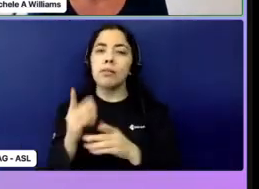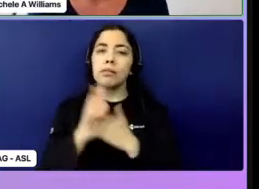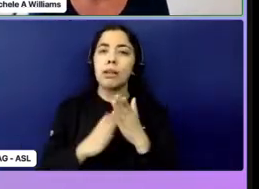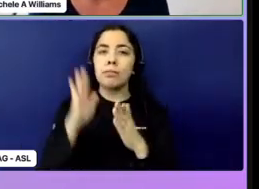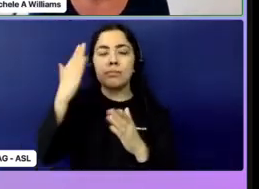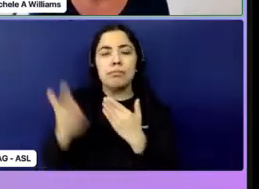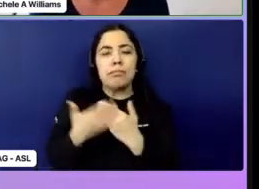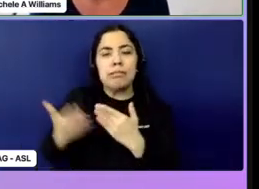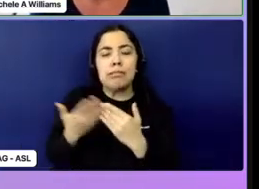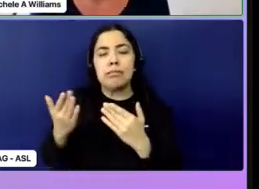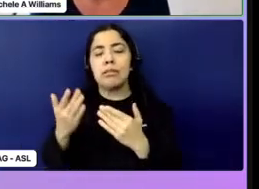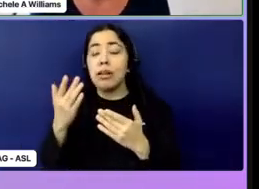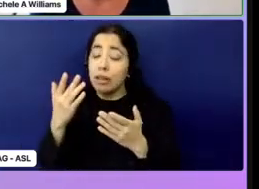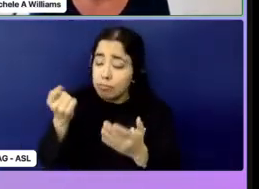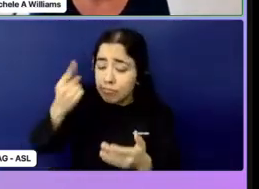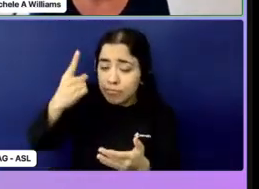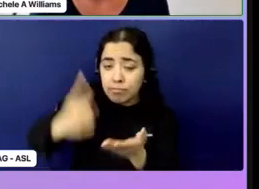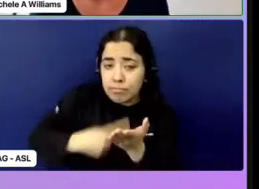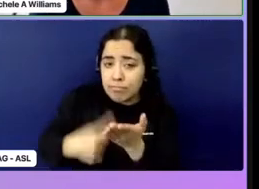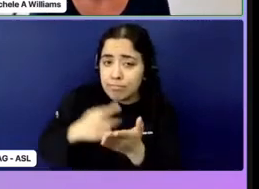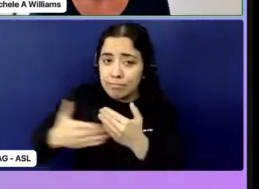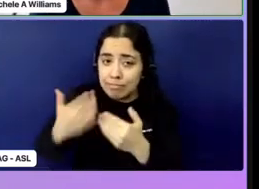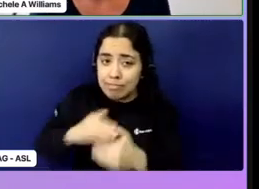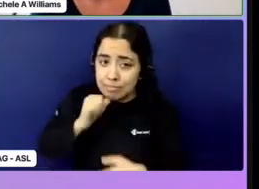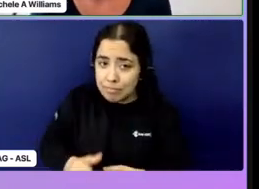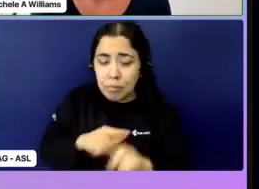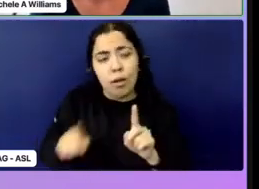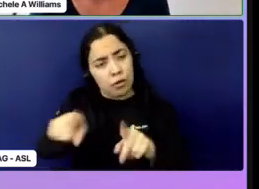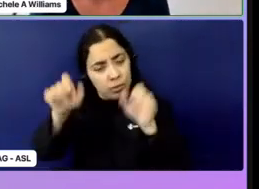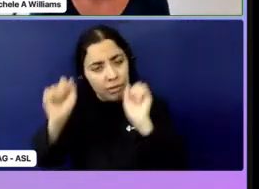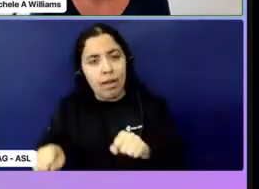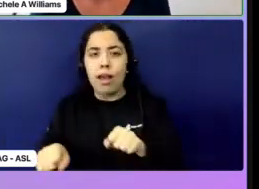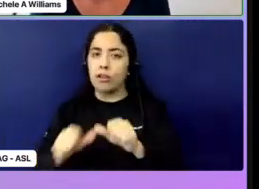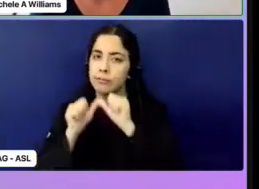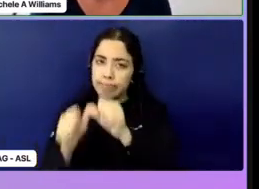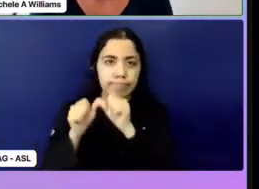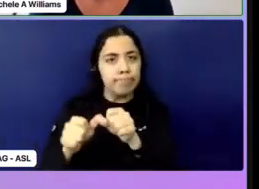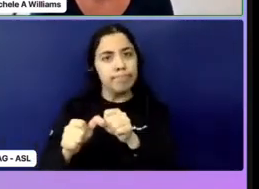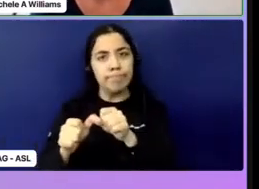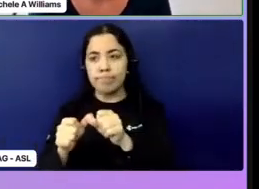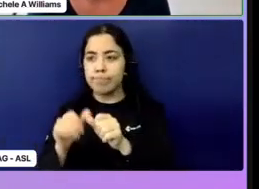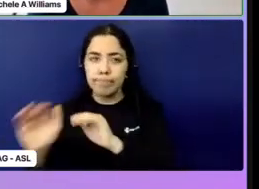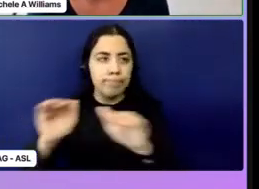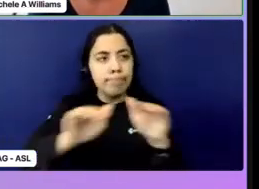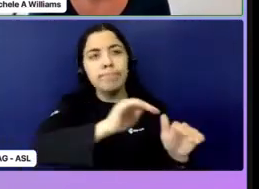that can help. But I do admit a lot of people will make it seem easy, I know it is